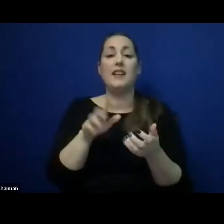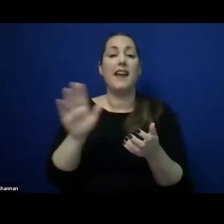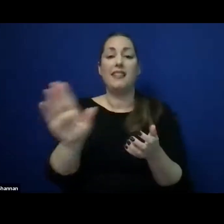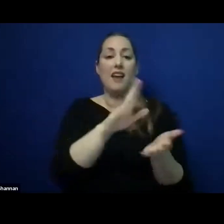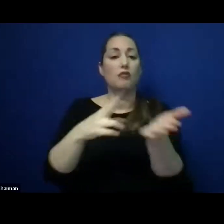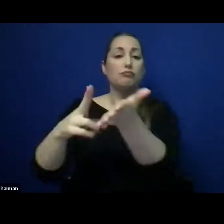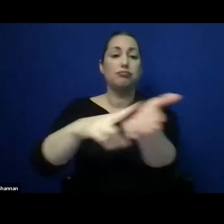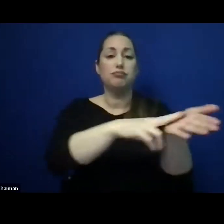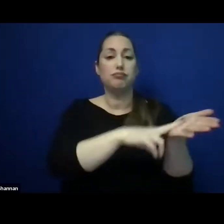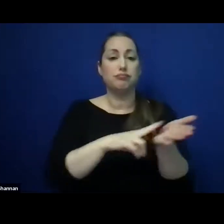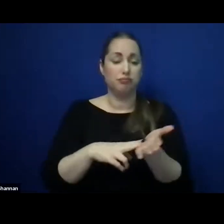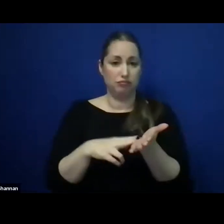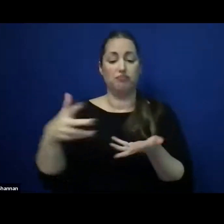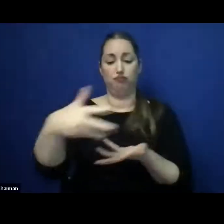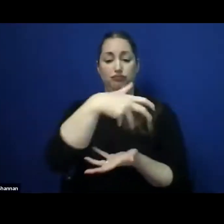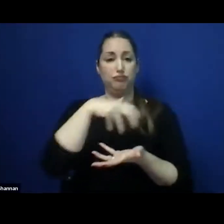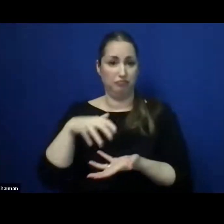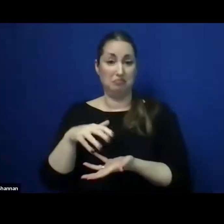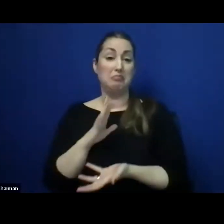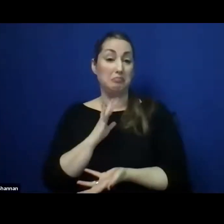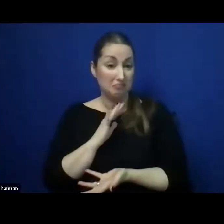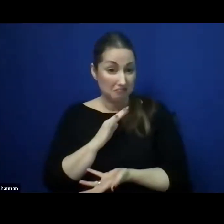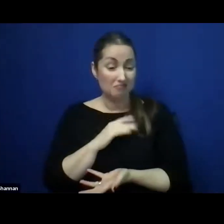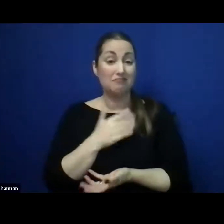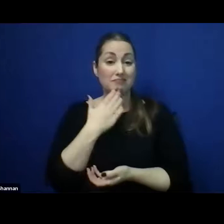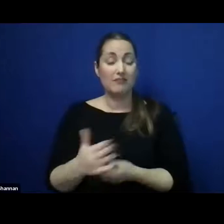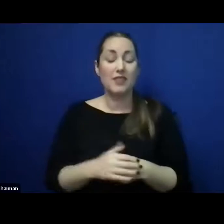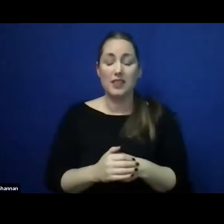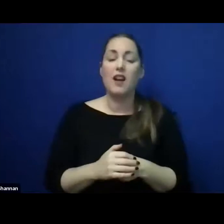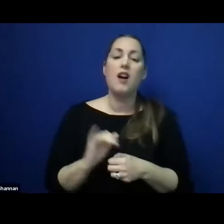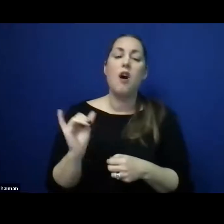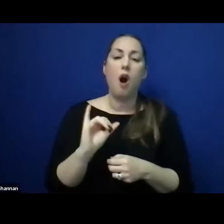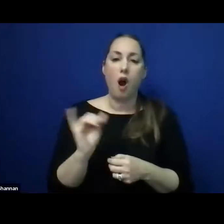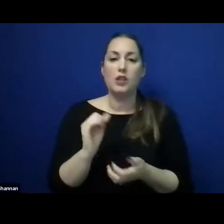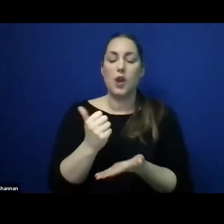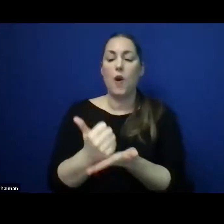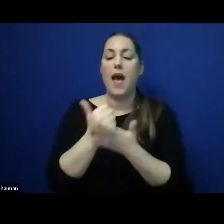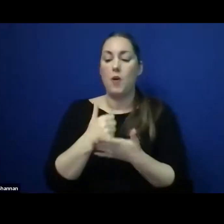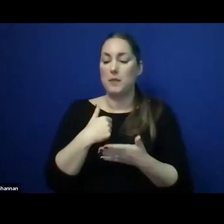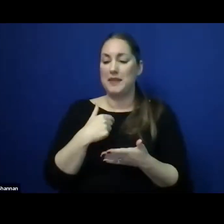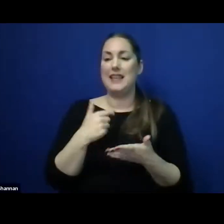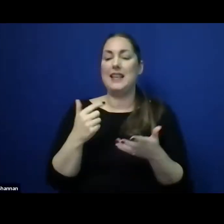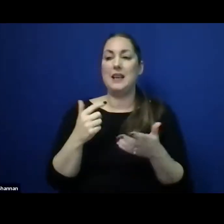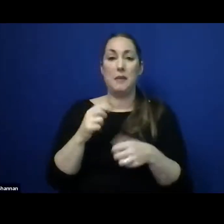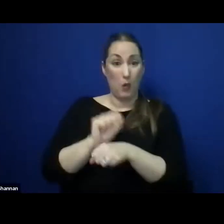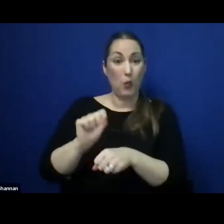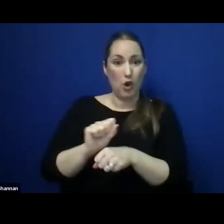you to, you know, really speed up and manage your workflows. And now I'm going to pass it